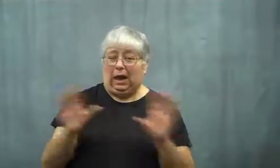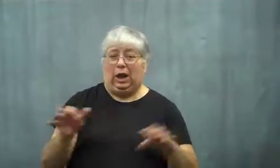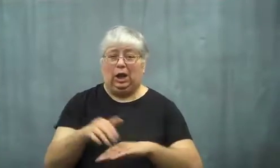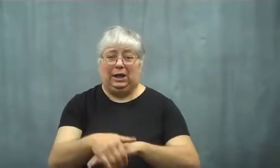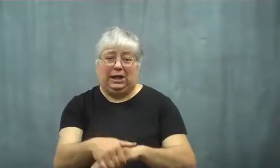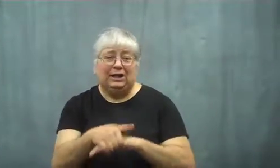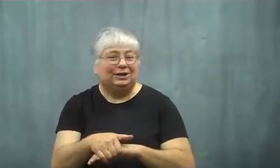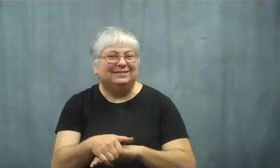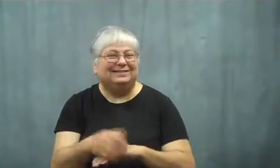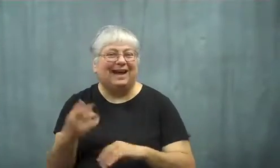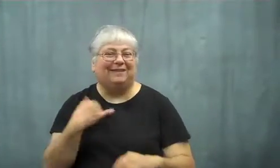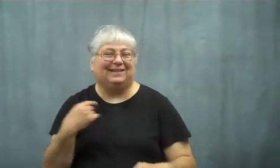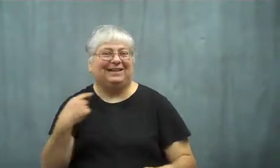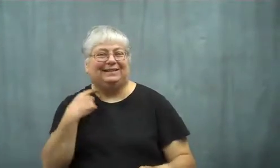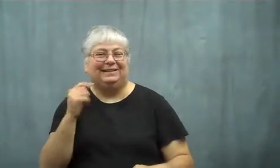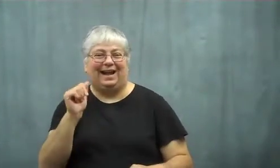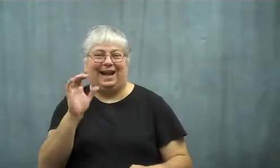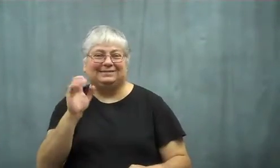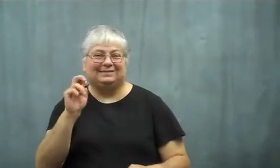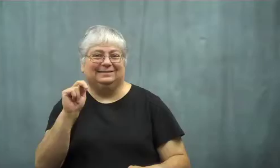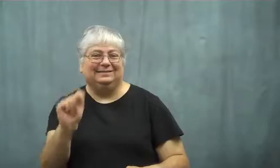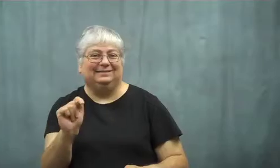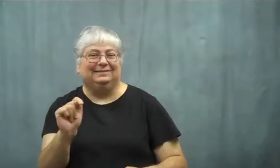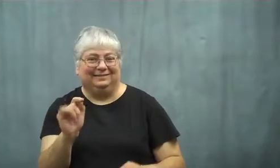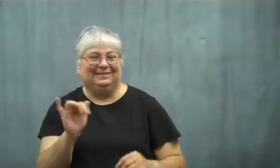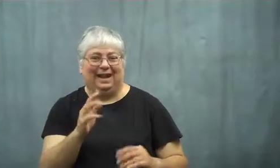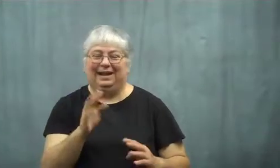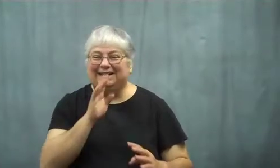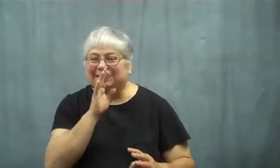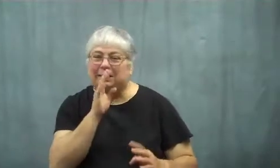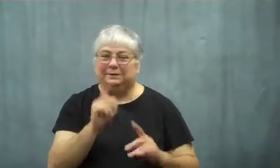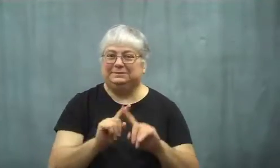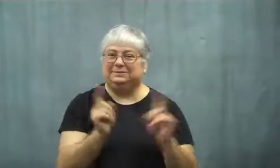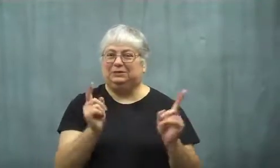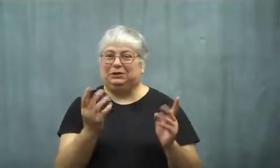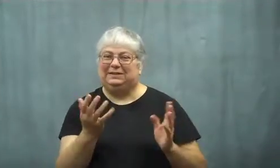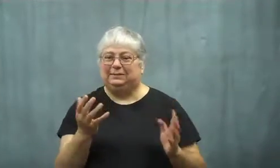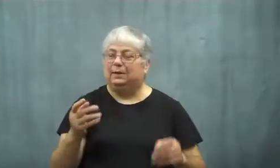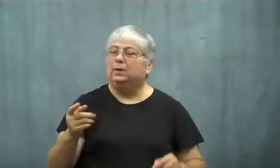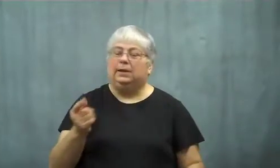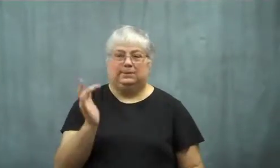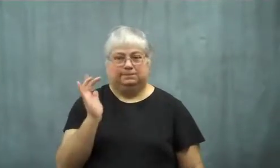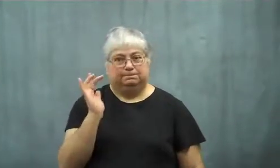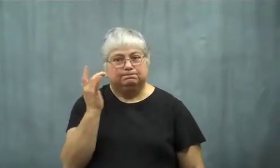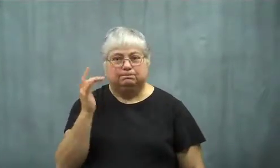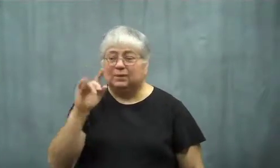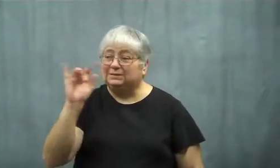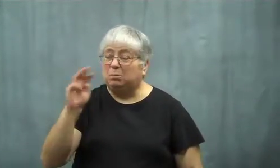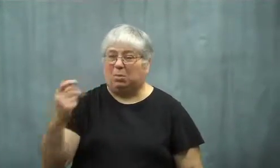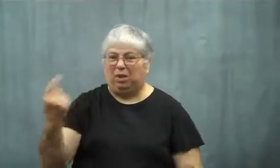He speaks English with an accent. He sounds different.